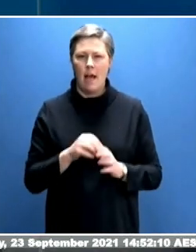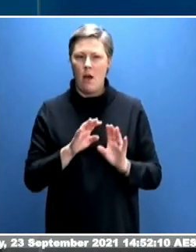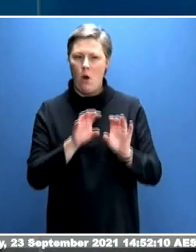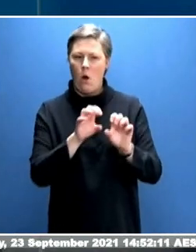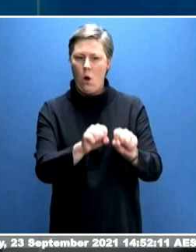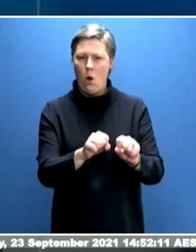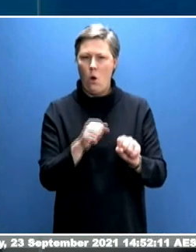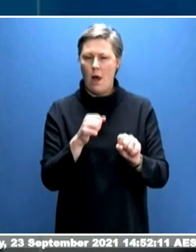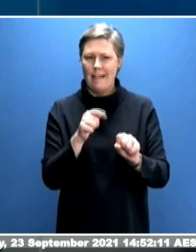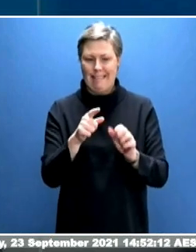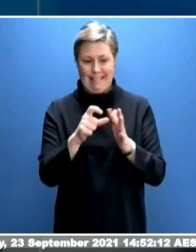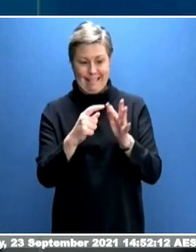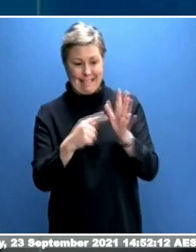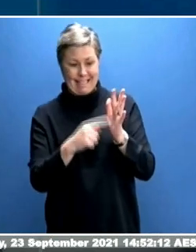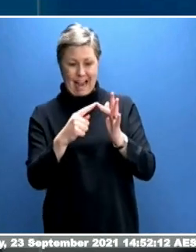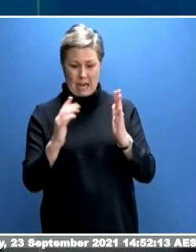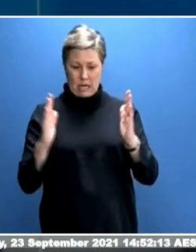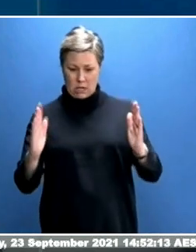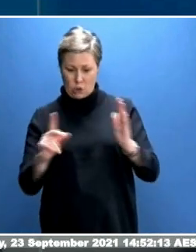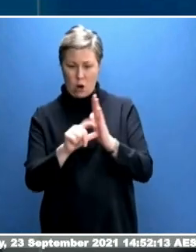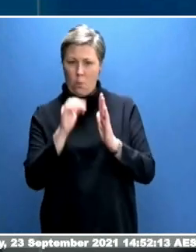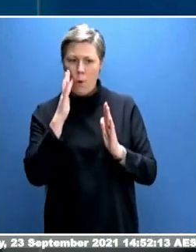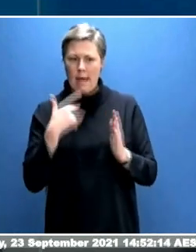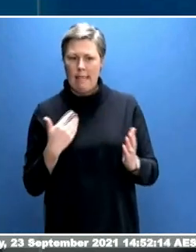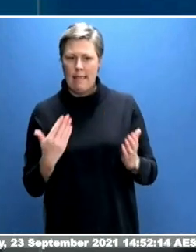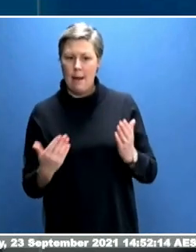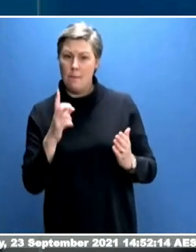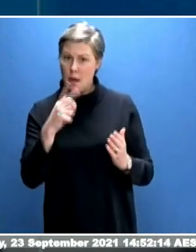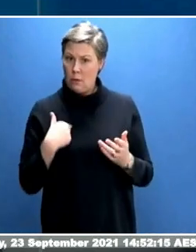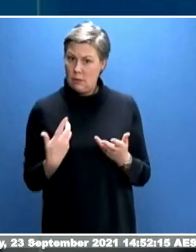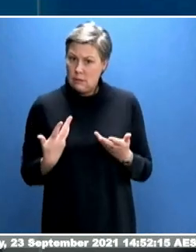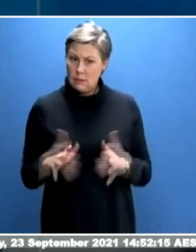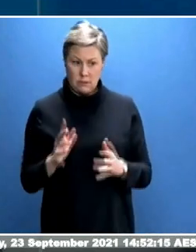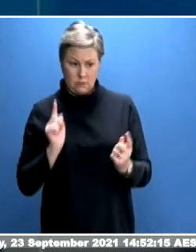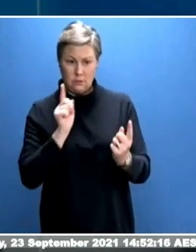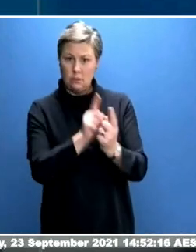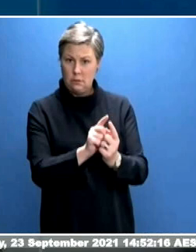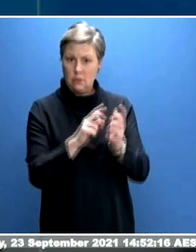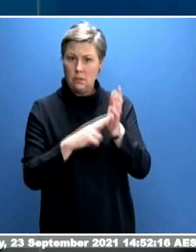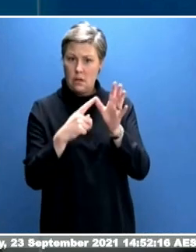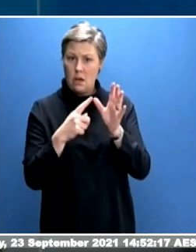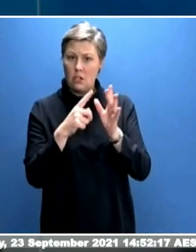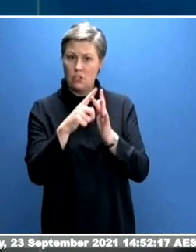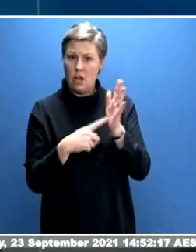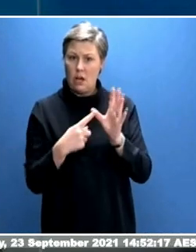dates, but in that period we did have a meeting with NAAJA where our CEO and